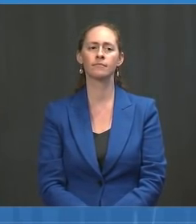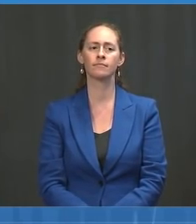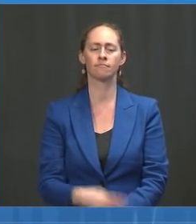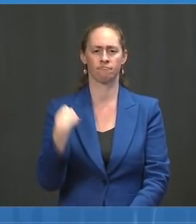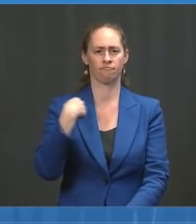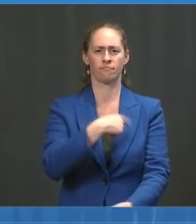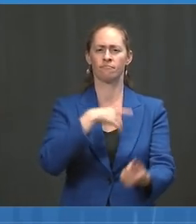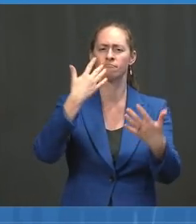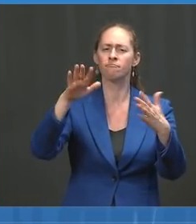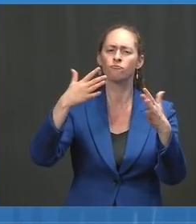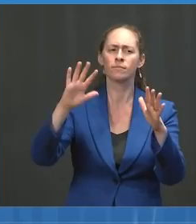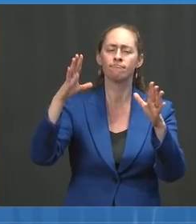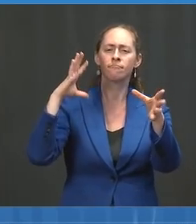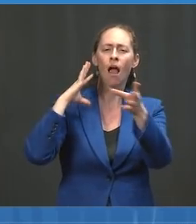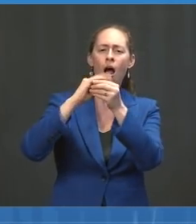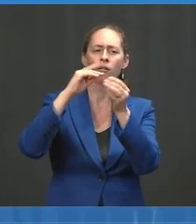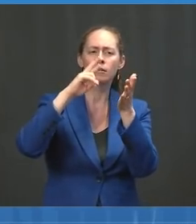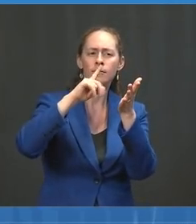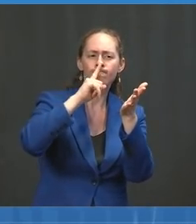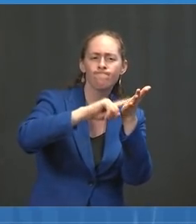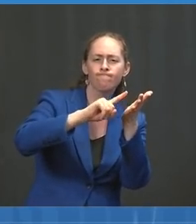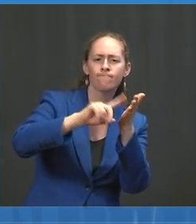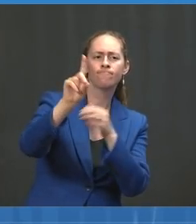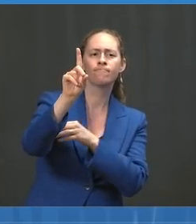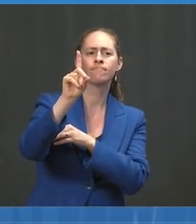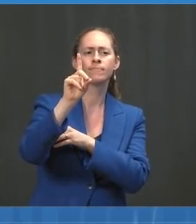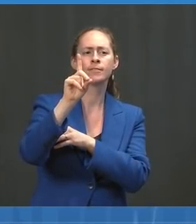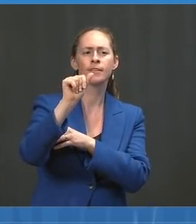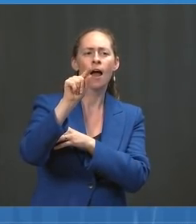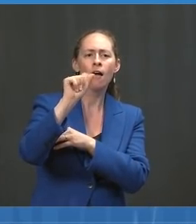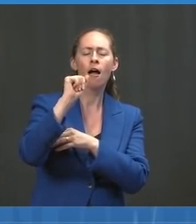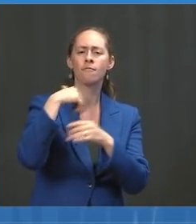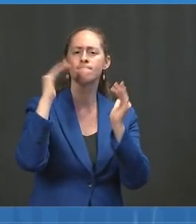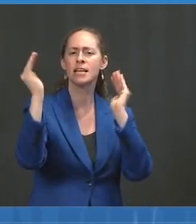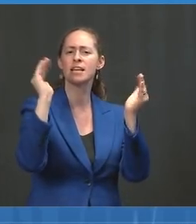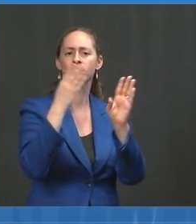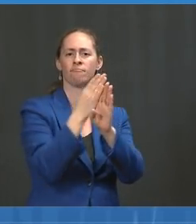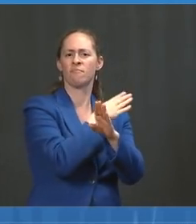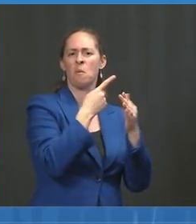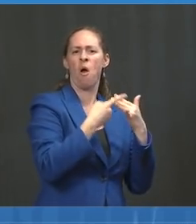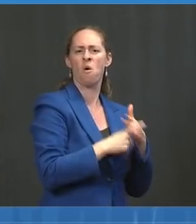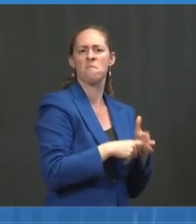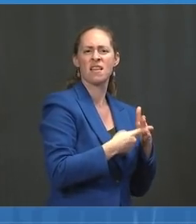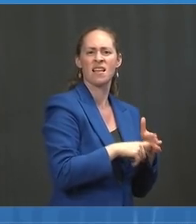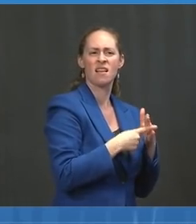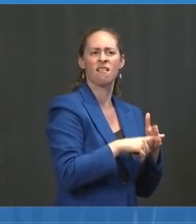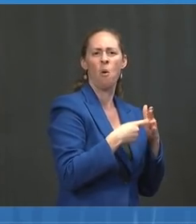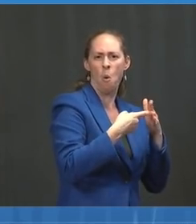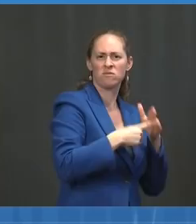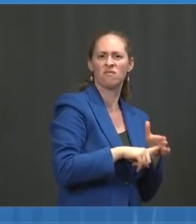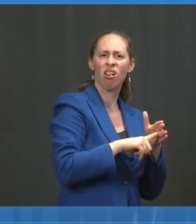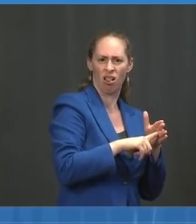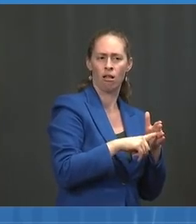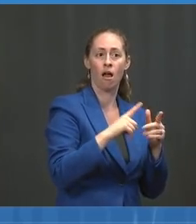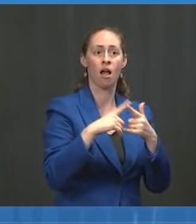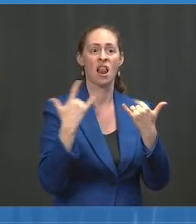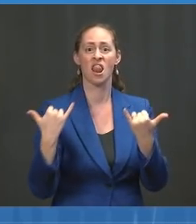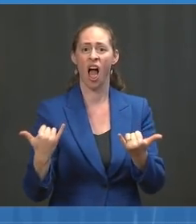with Alpha, certainly, we saw less transmission in schools among childr- between children and between children and staff